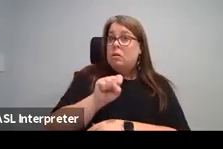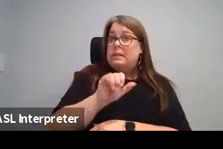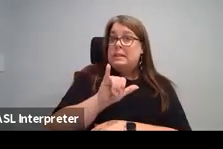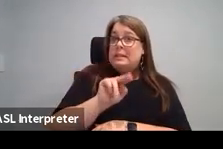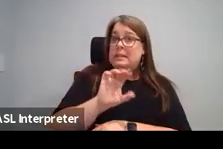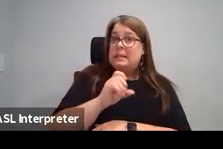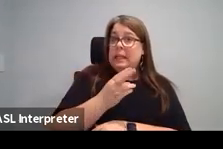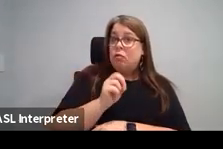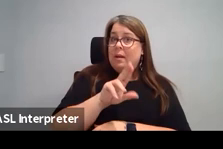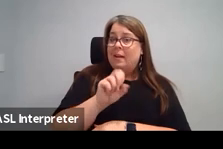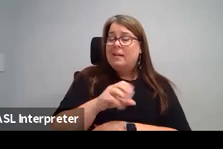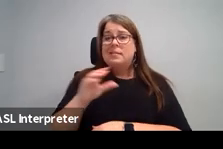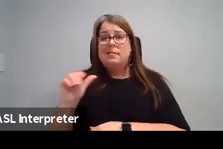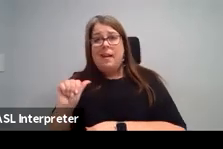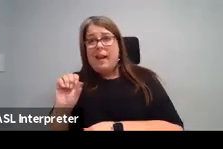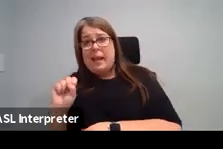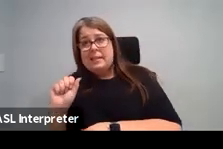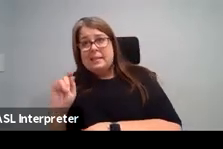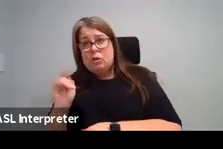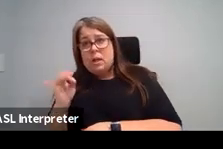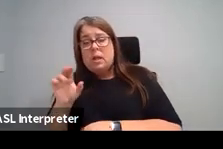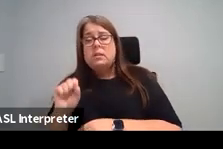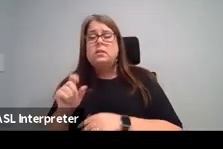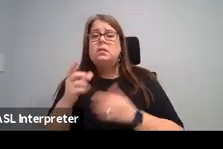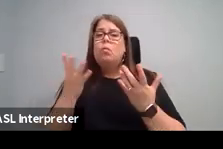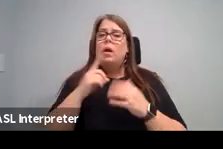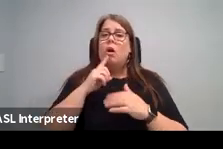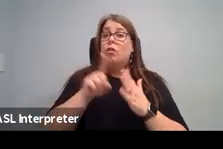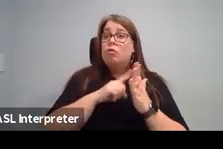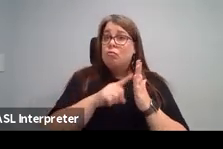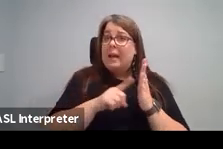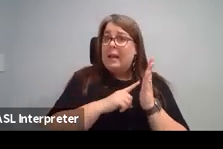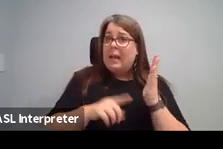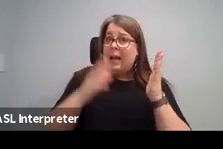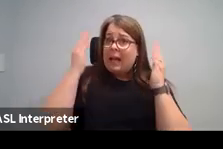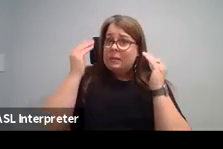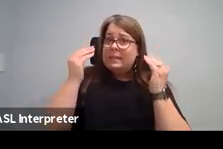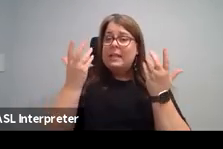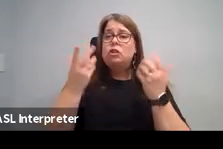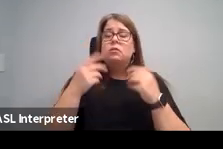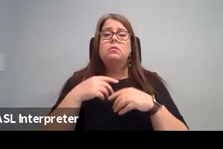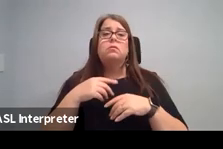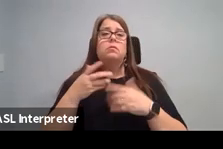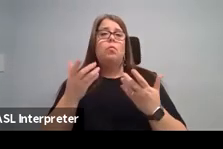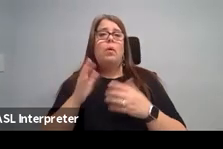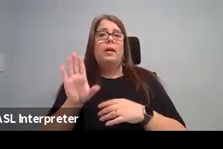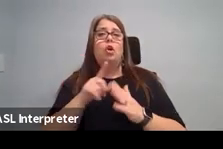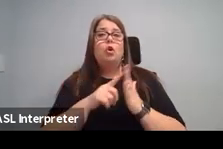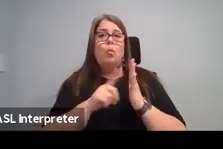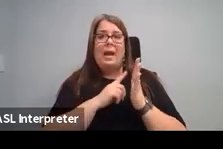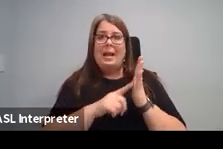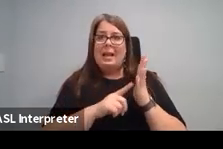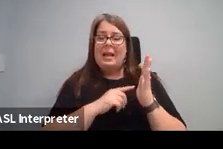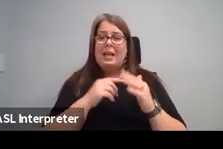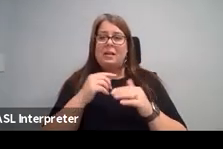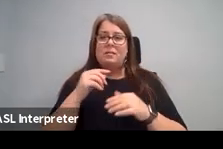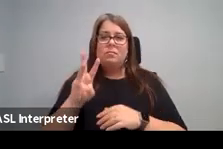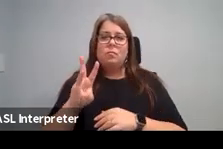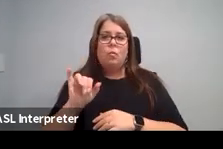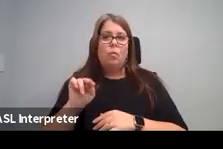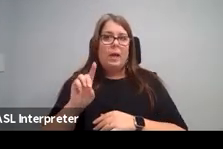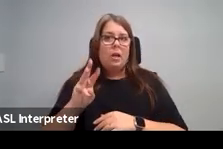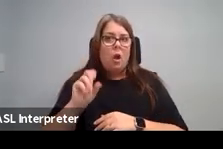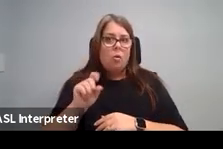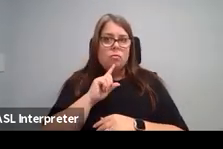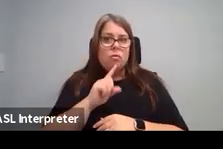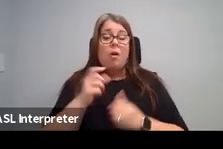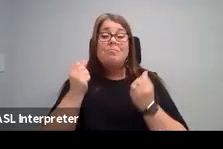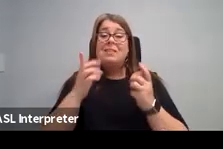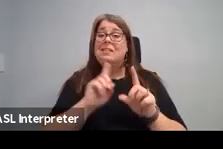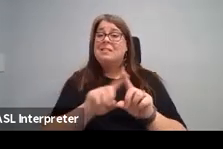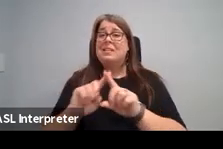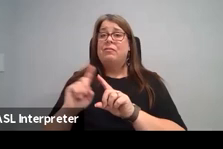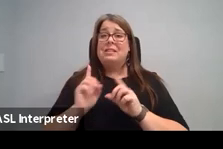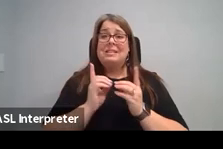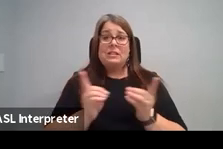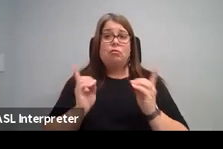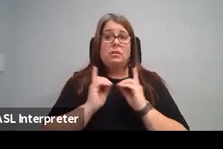Jewyl Alderson Clarke, SDCOE: Assessment expectations greeting expectations, what your grading windows are and also be thoughtful right now, a lot of districts are planning for in person instruction. So once you know